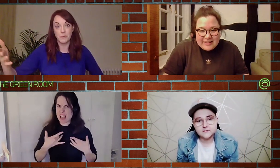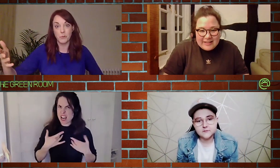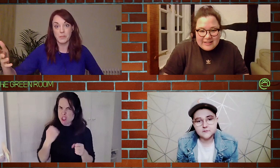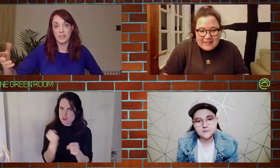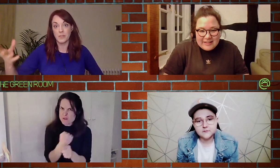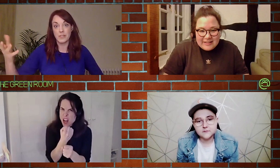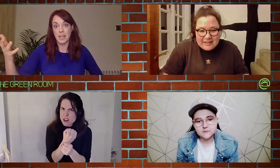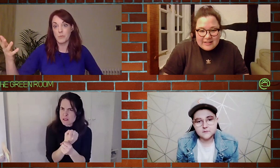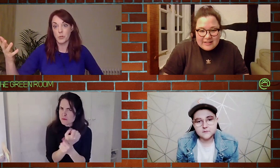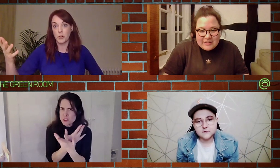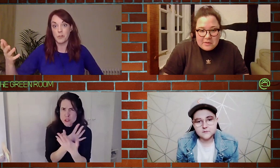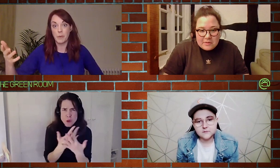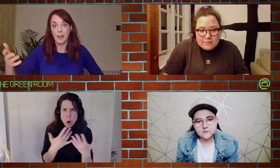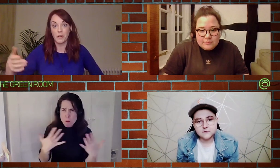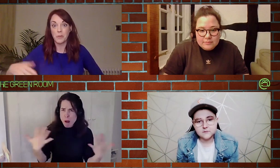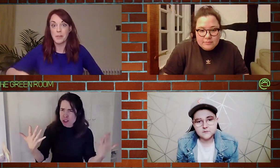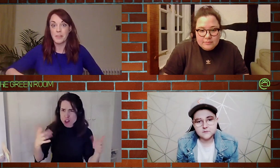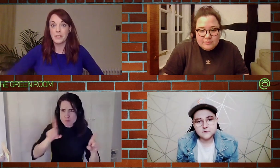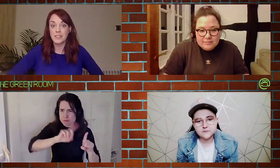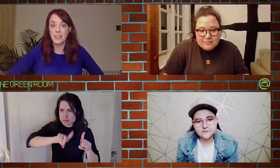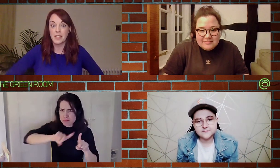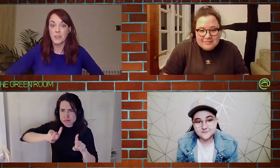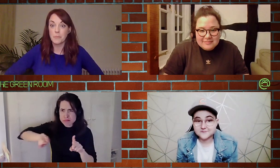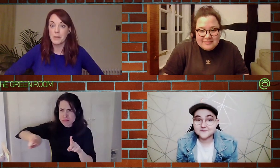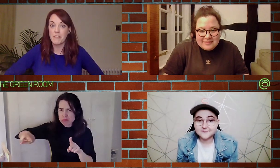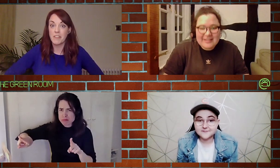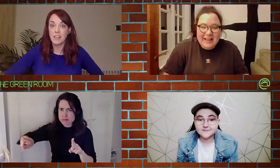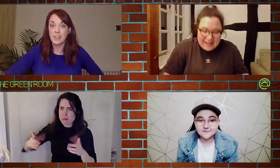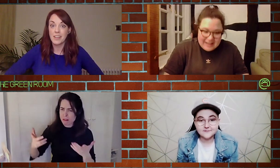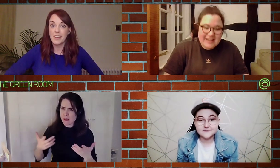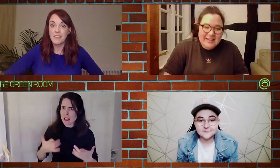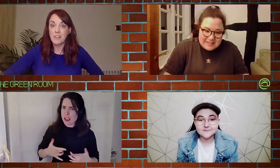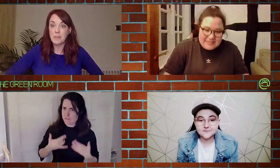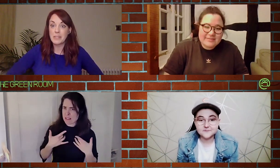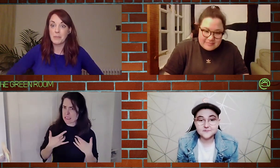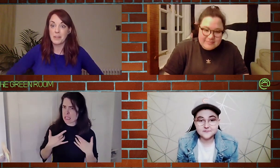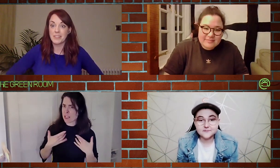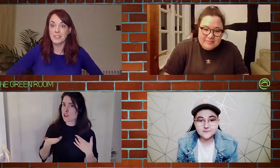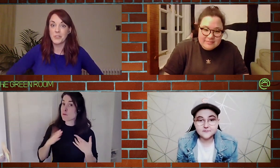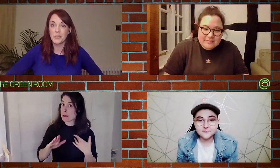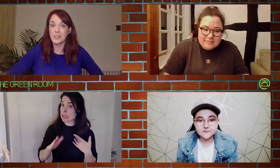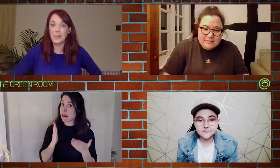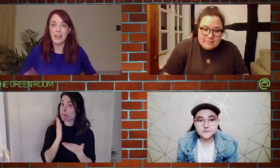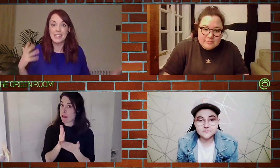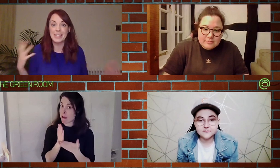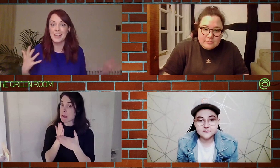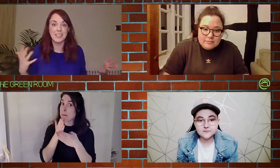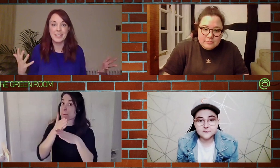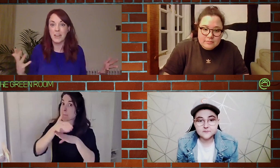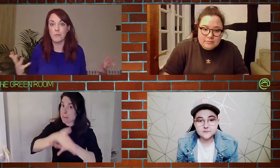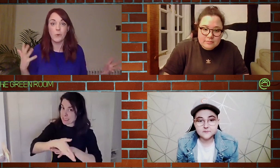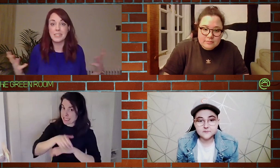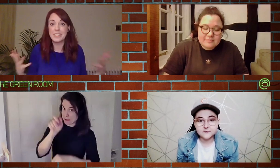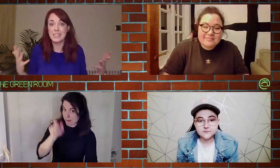was a little snapshot of your bio but it feels like you've been a very, very busy person. Do you want to quickly tell us what does